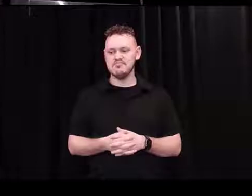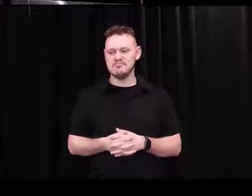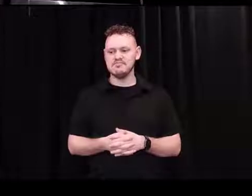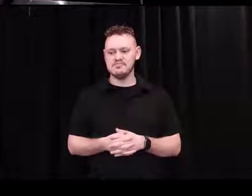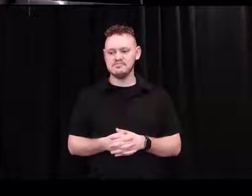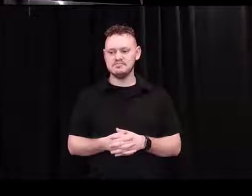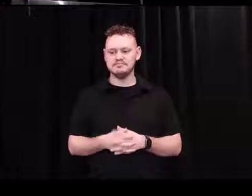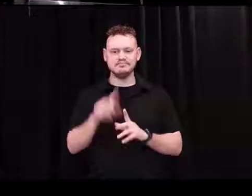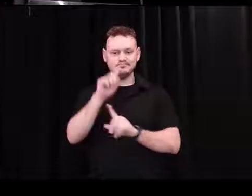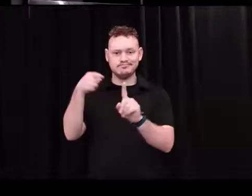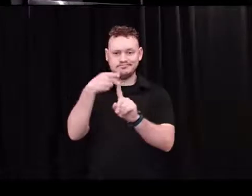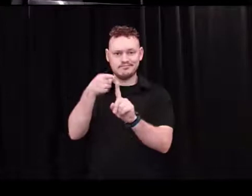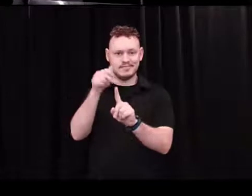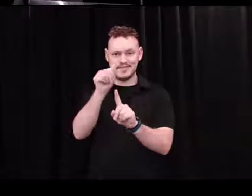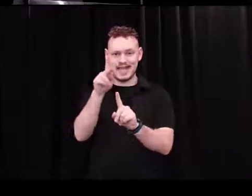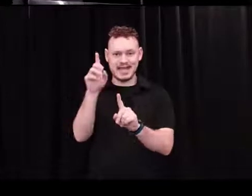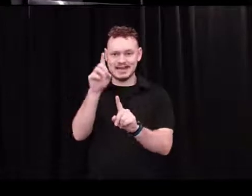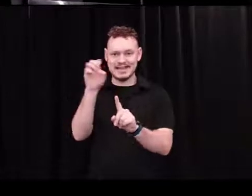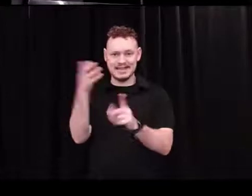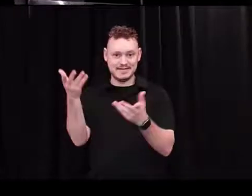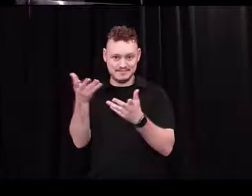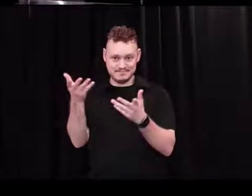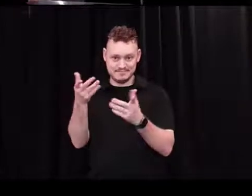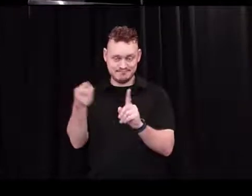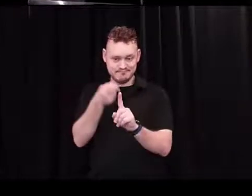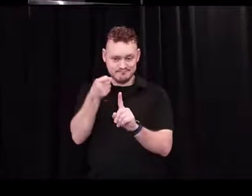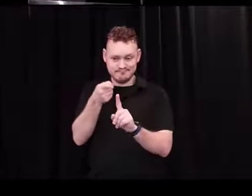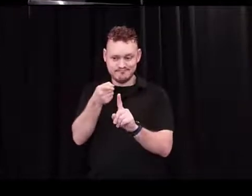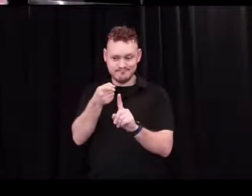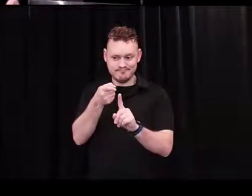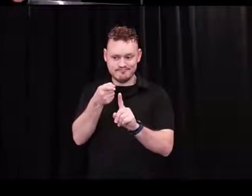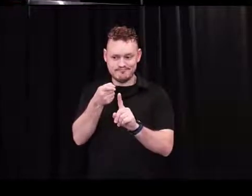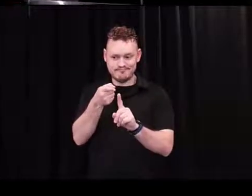central aim of KDE human interface guidelines is to create a consistent